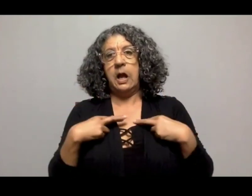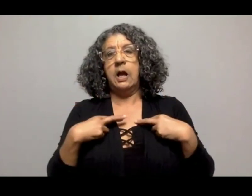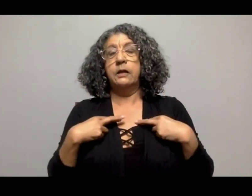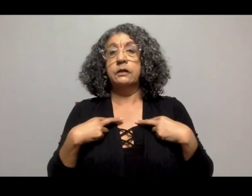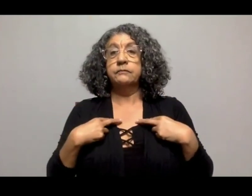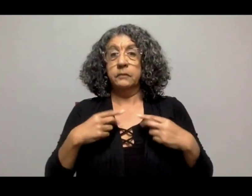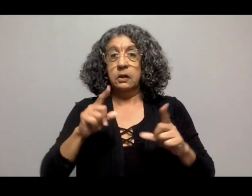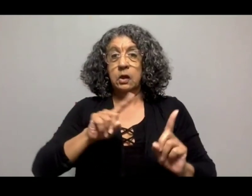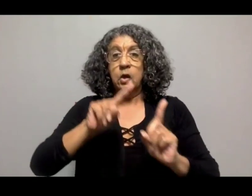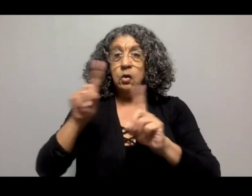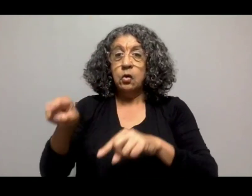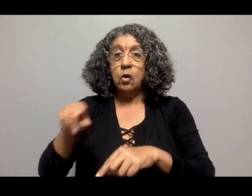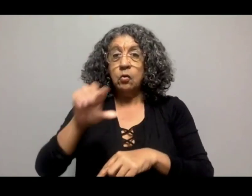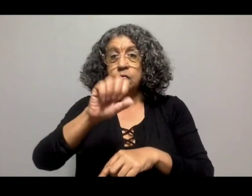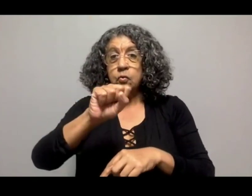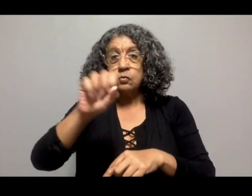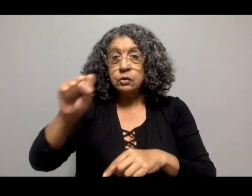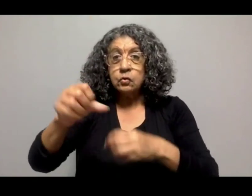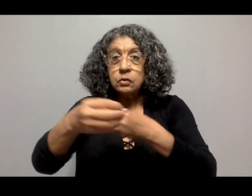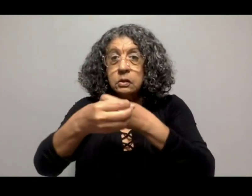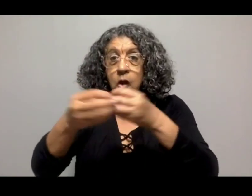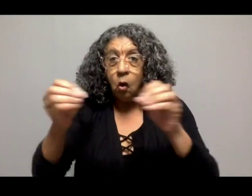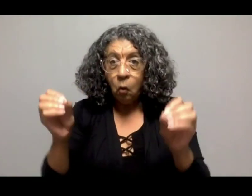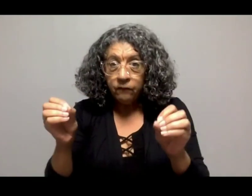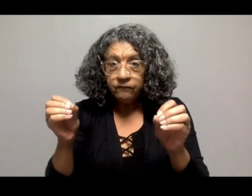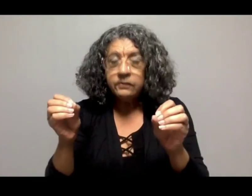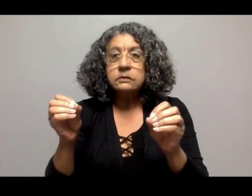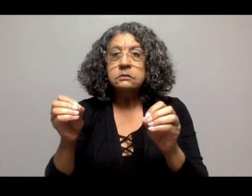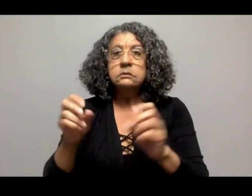and you go to the social security